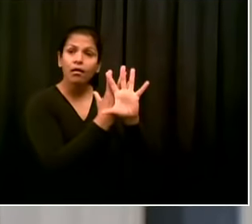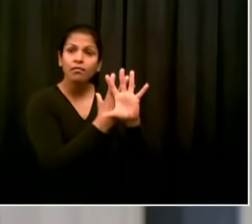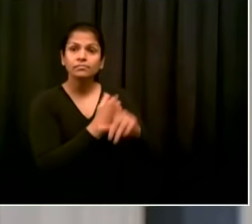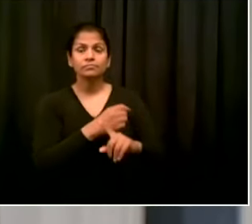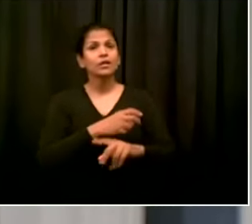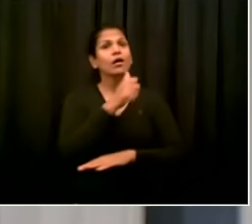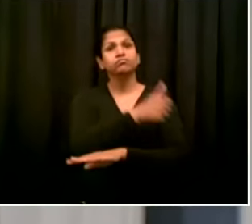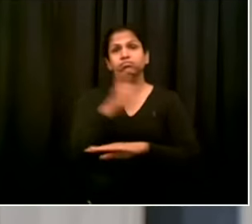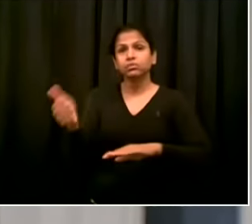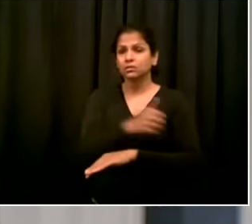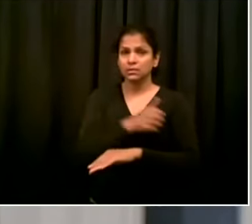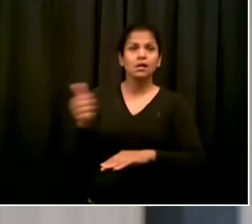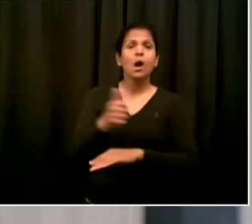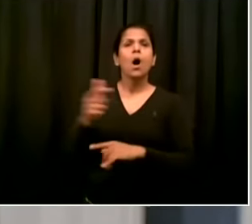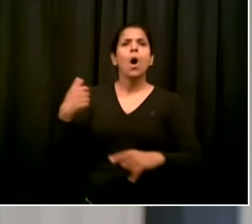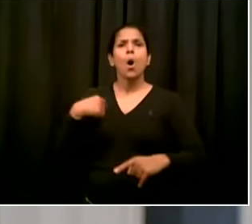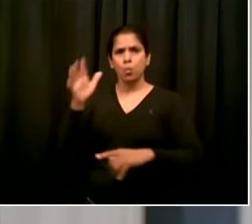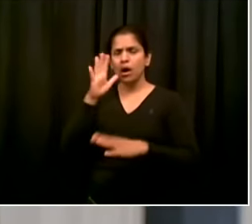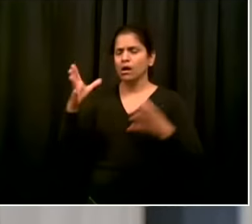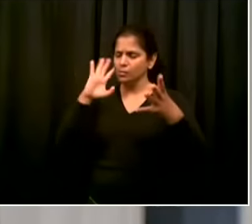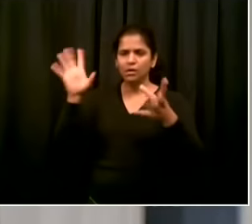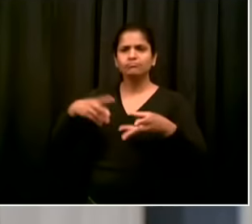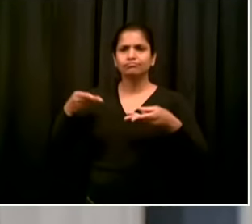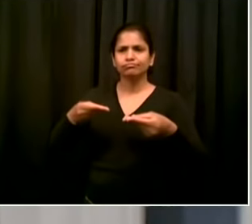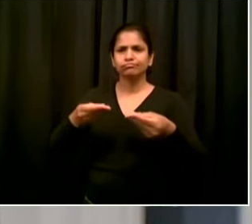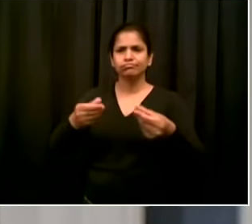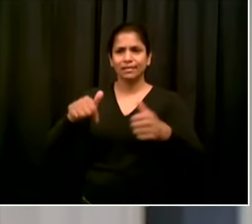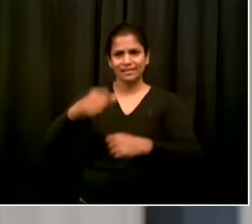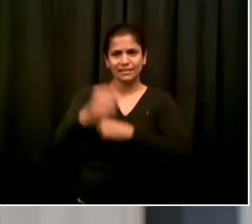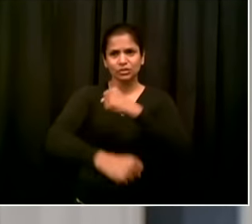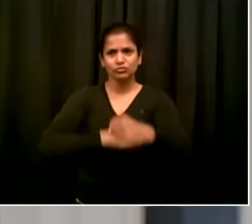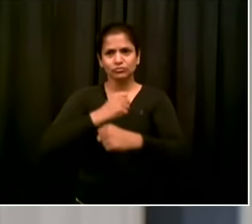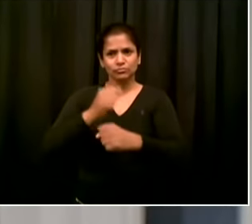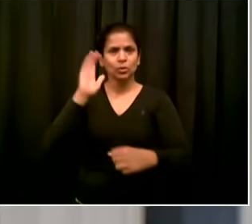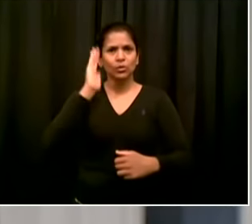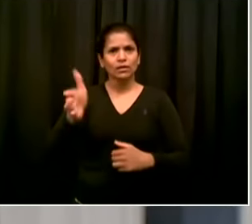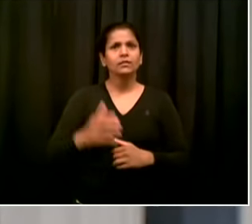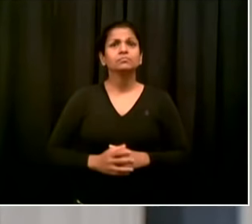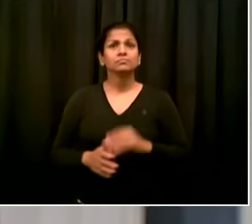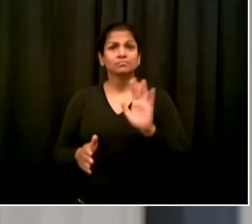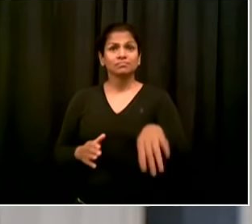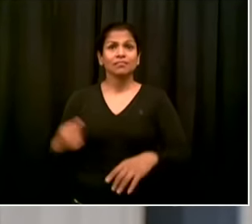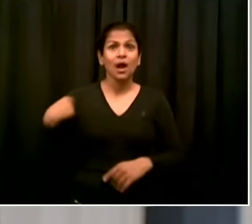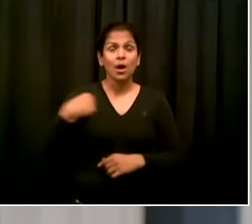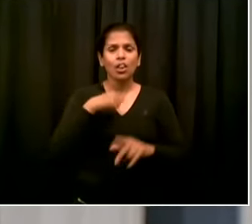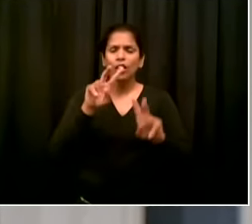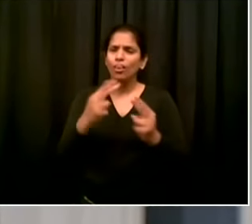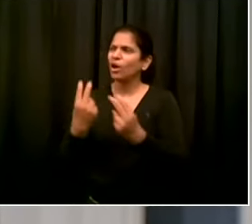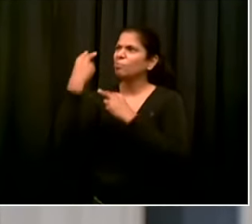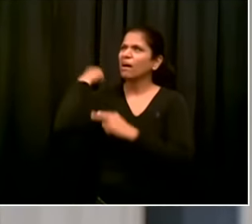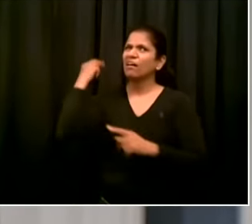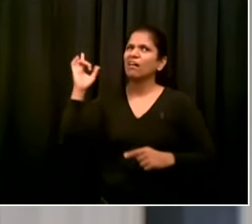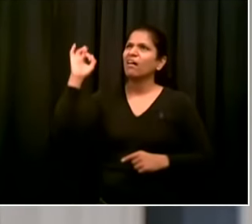ABOVE ALL ELSE, WHAT WE DOF OR OUR CHILDREN AND STAFFER. DESPITE ALL THAT IS NEW ABOUT THE